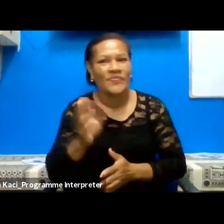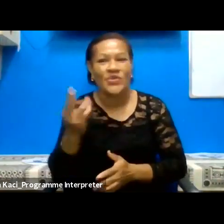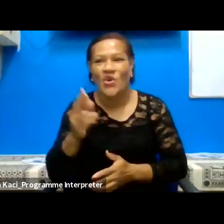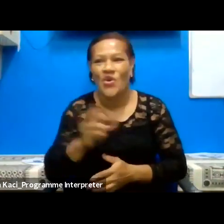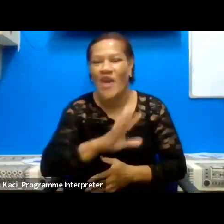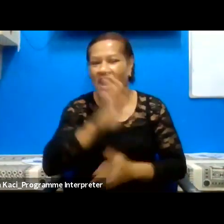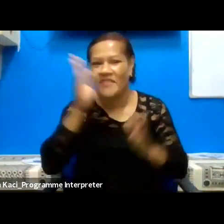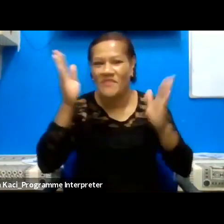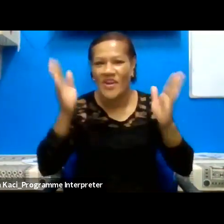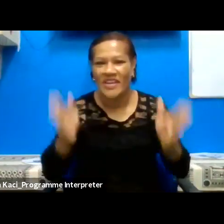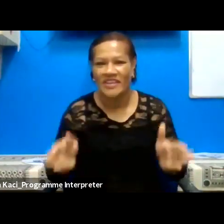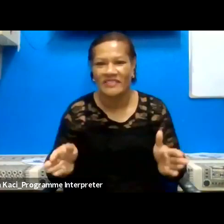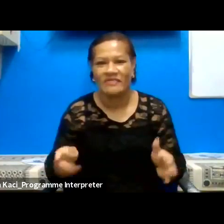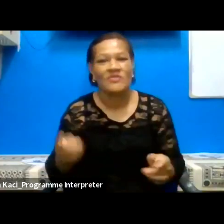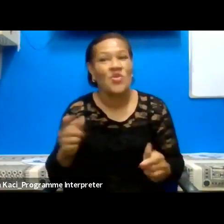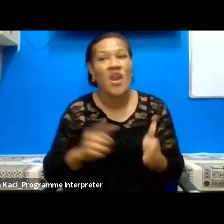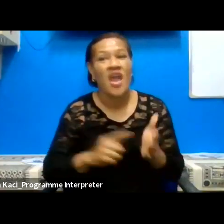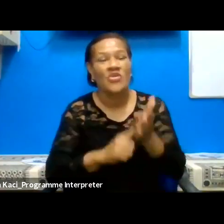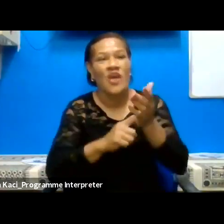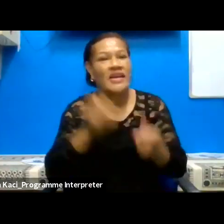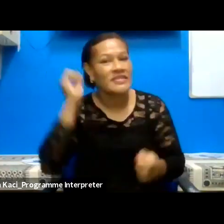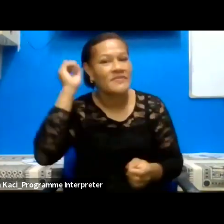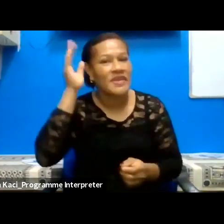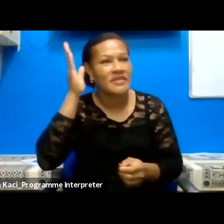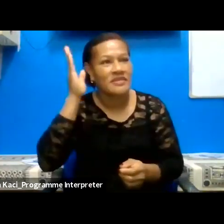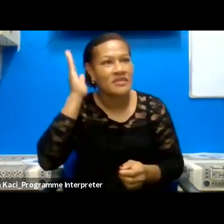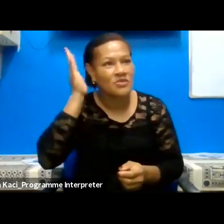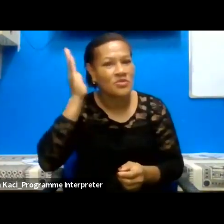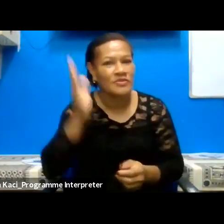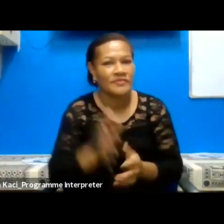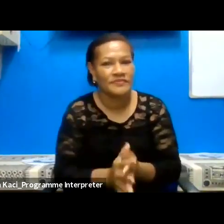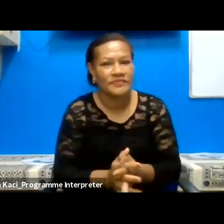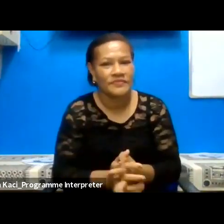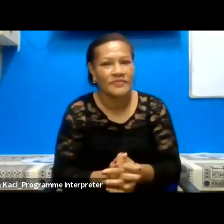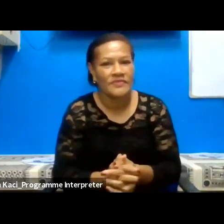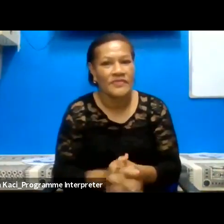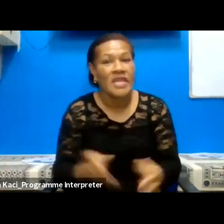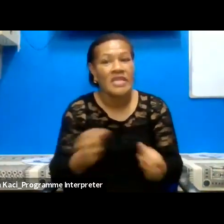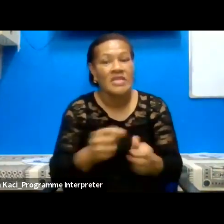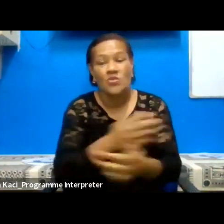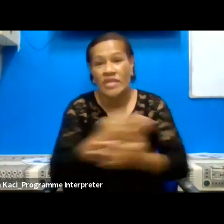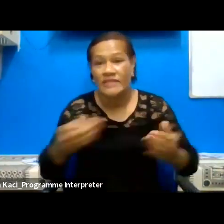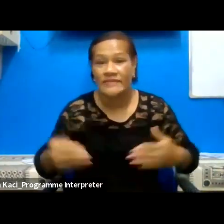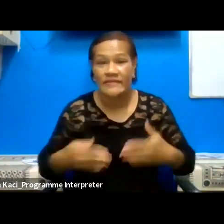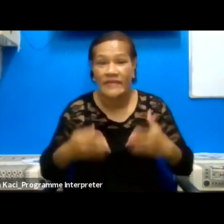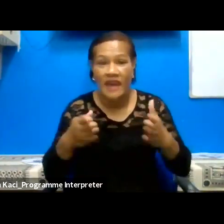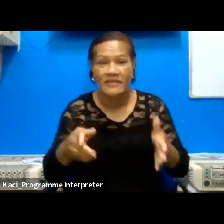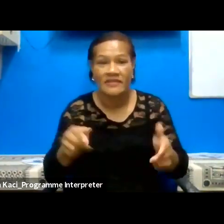made fully accessible to the deaf and sign language users,